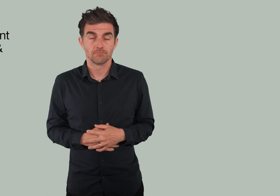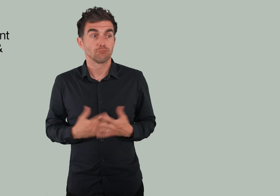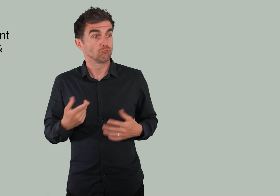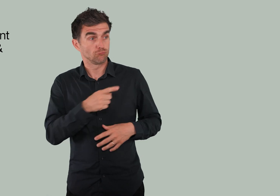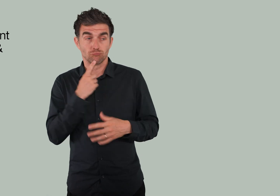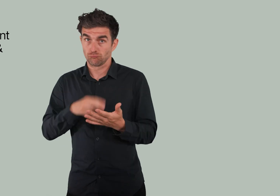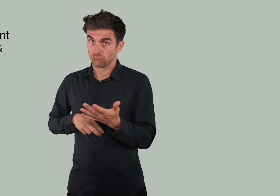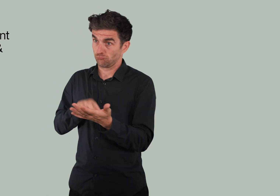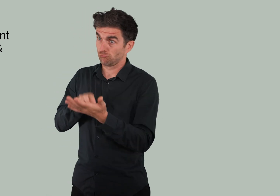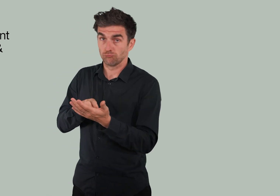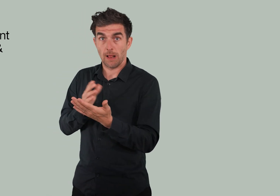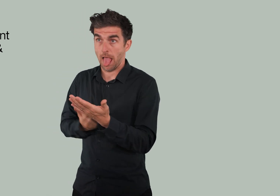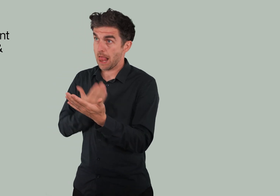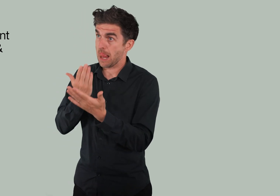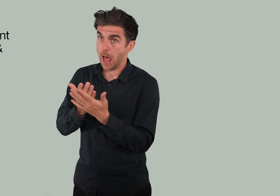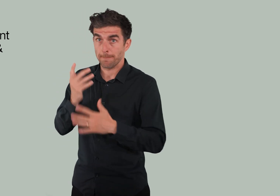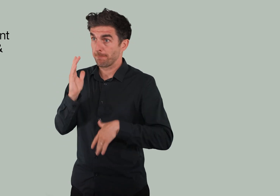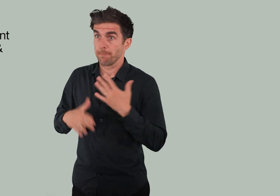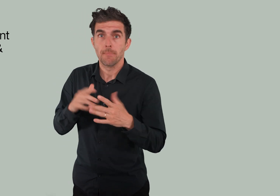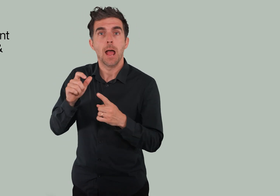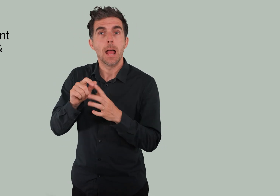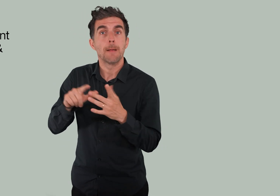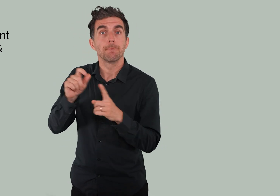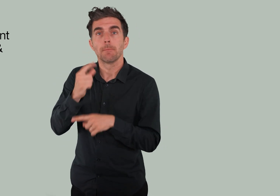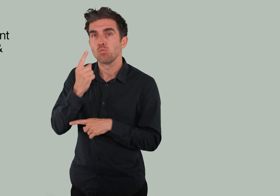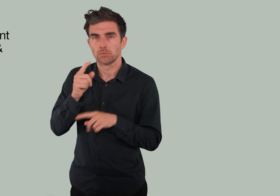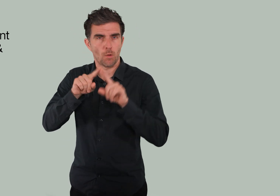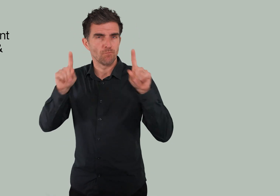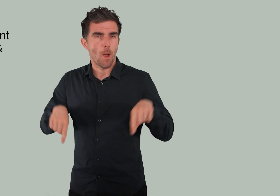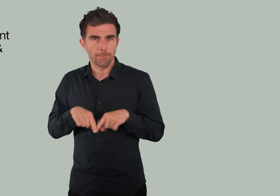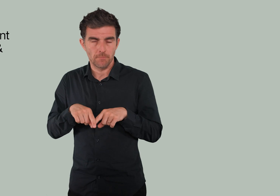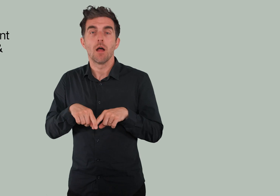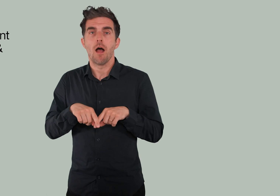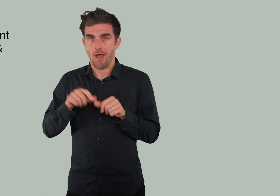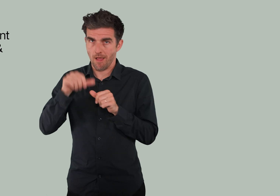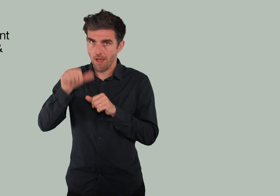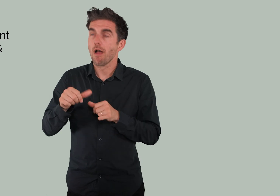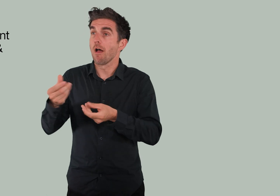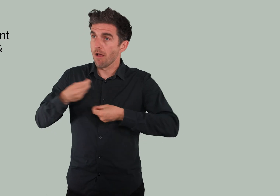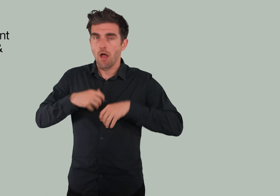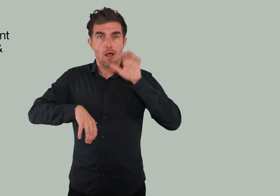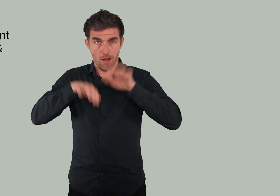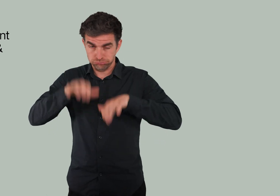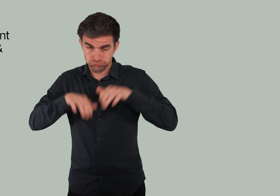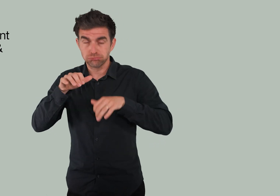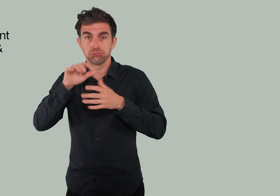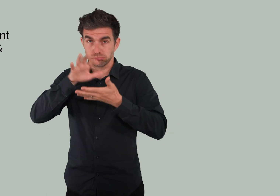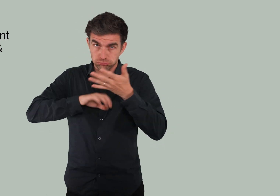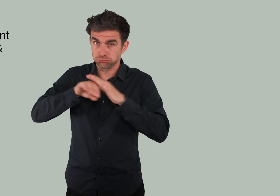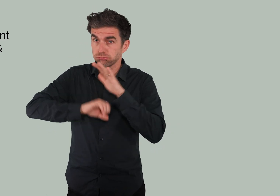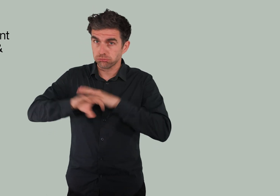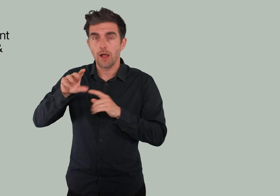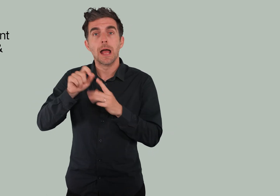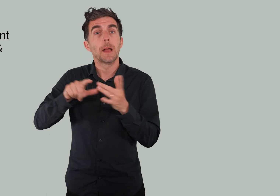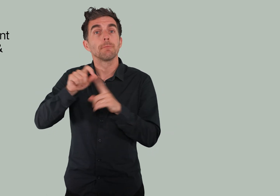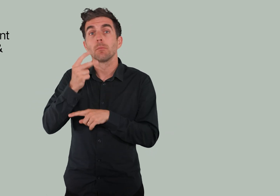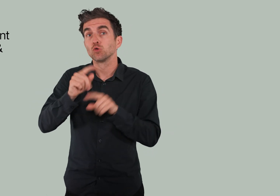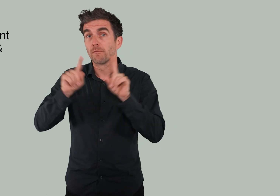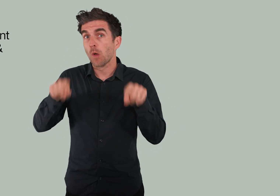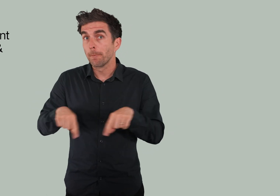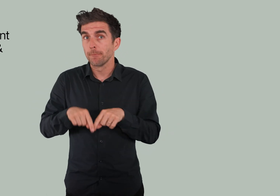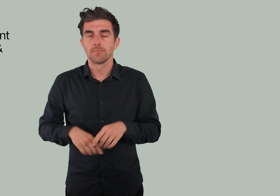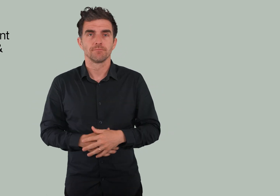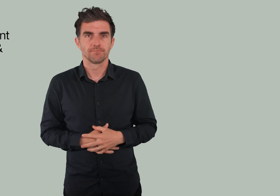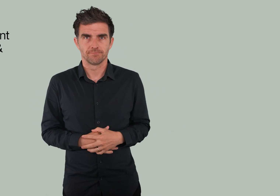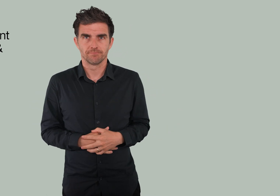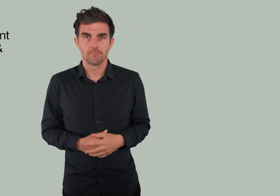Registering a claim (PIP1 form) and completing an application (PIP2 form)